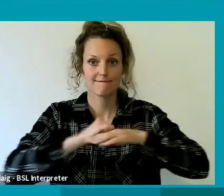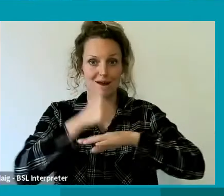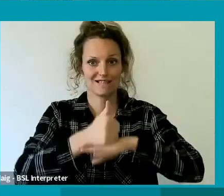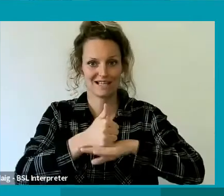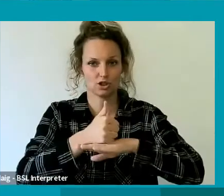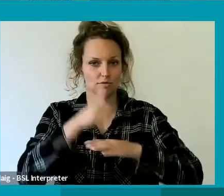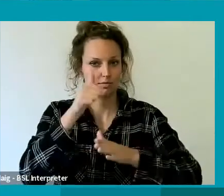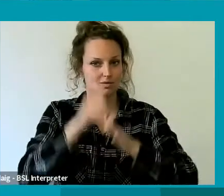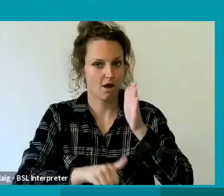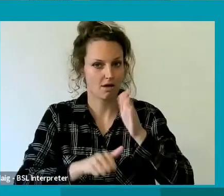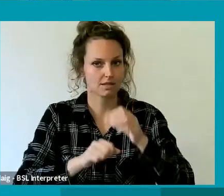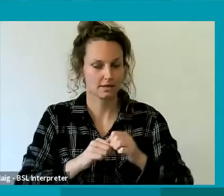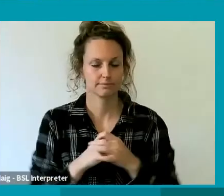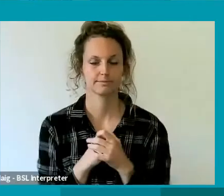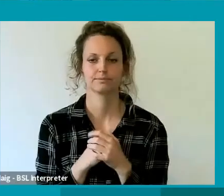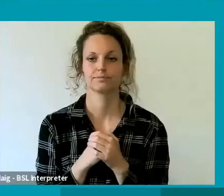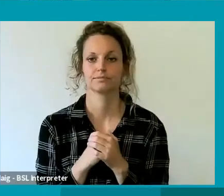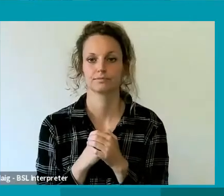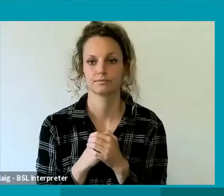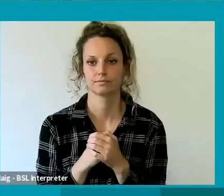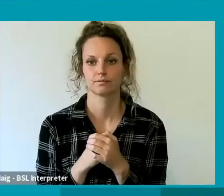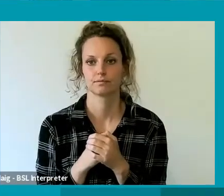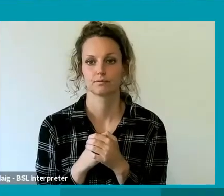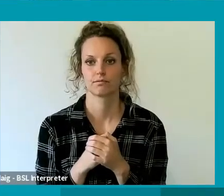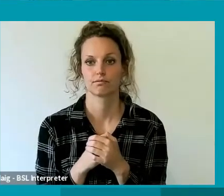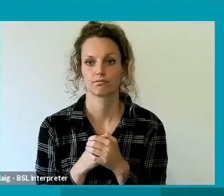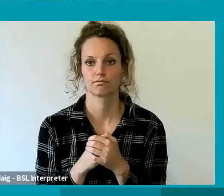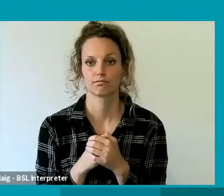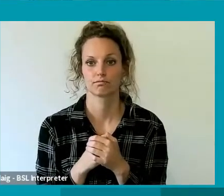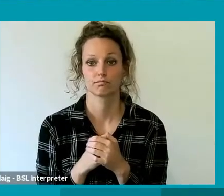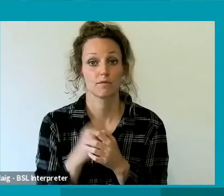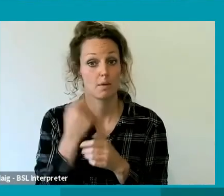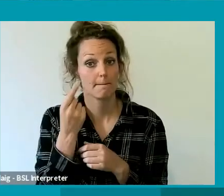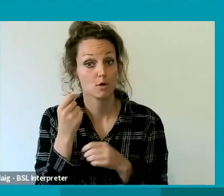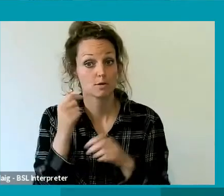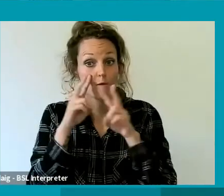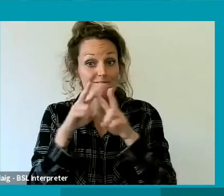Why not consider doing a vision board? A vision board is a fantastic tool